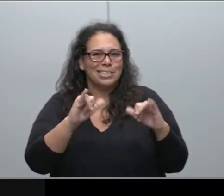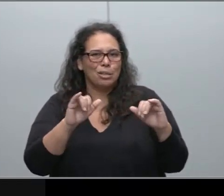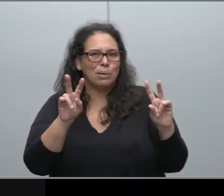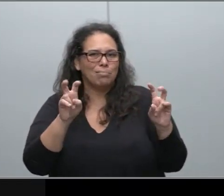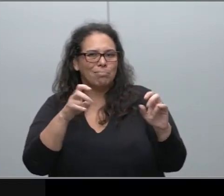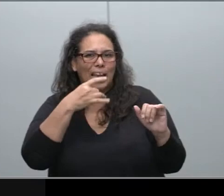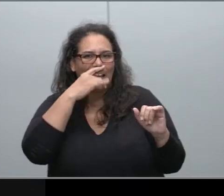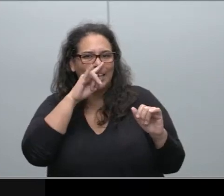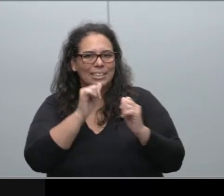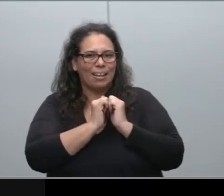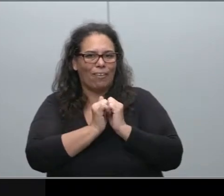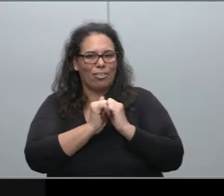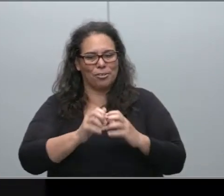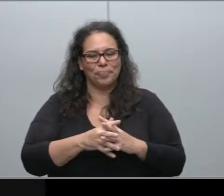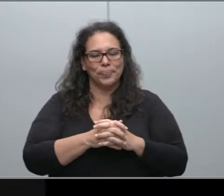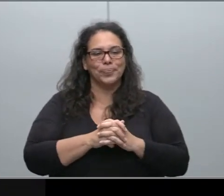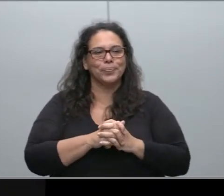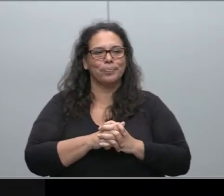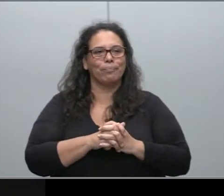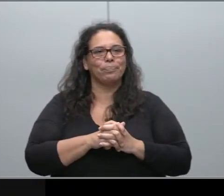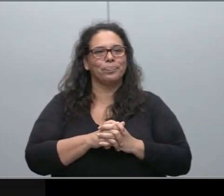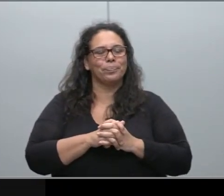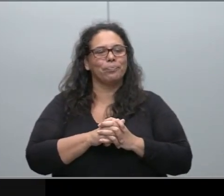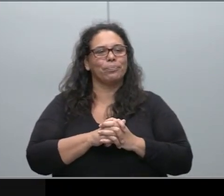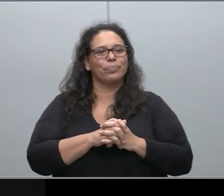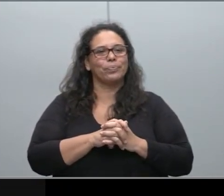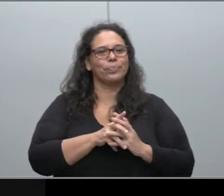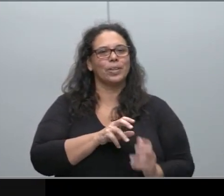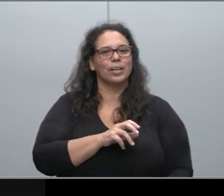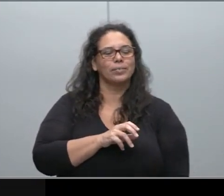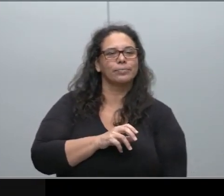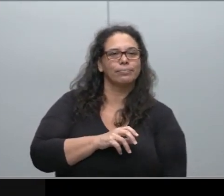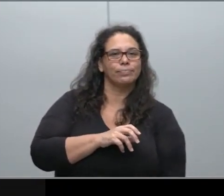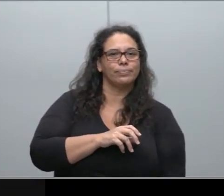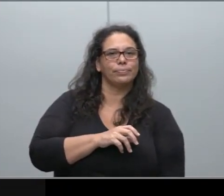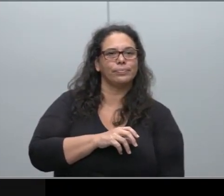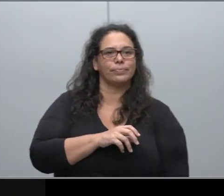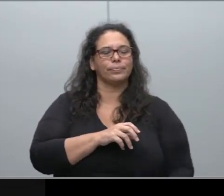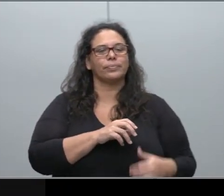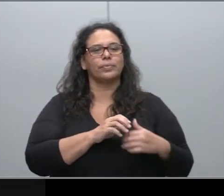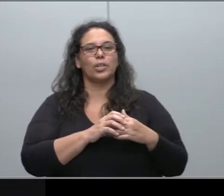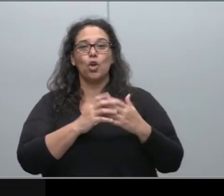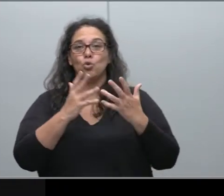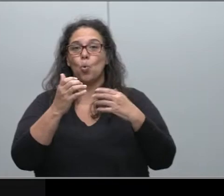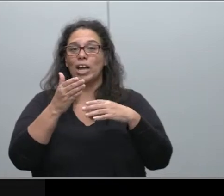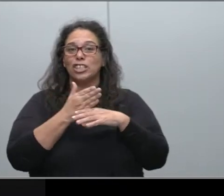The best way to do it is through lbschools.net. I'll drop the link directly to our Parent University calendar here.